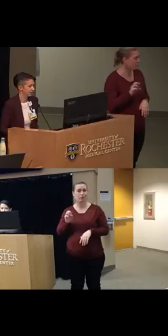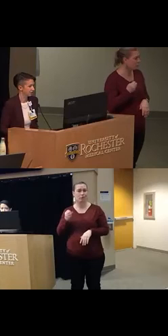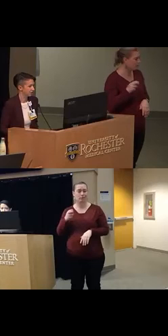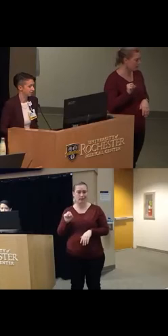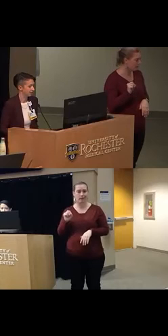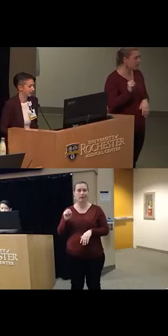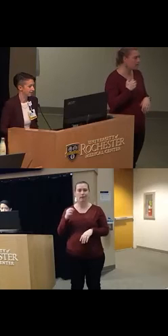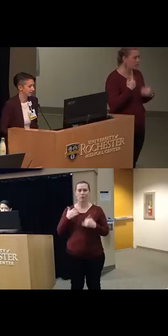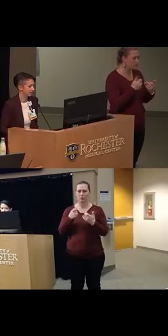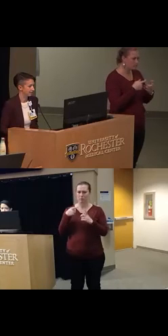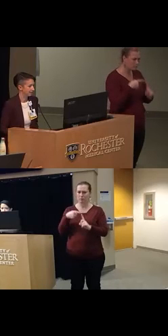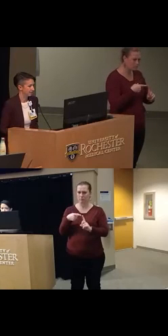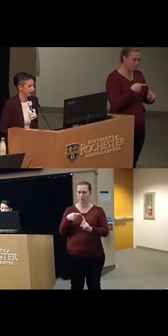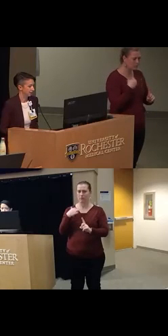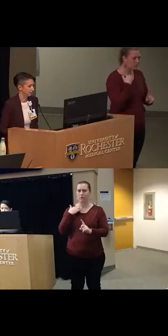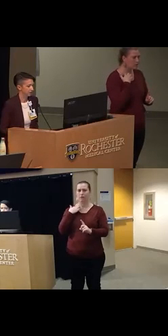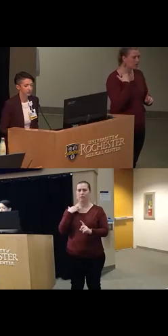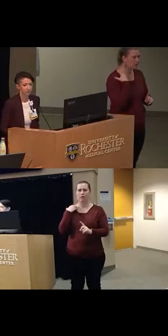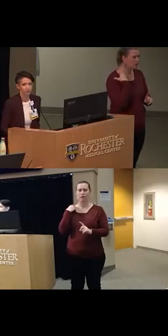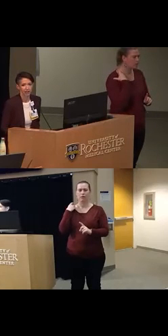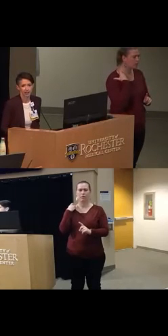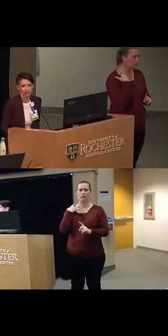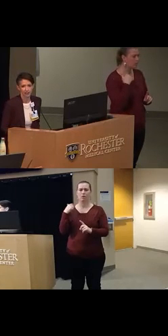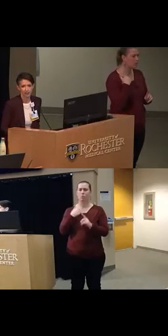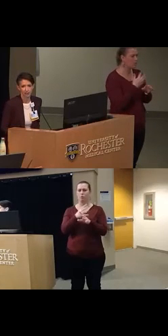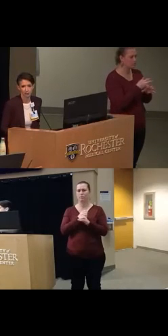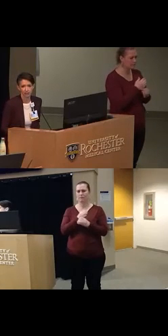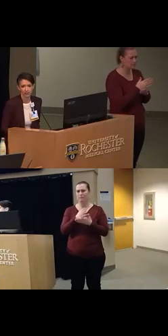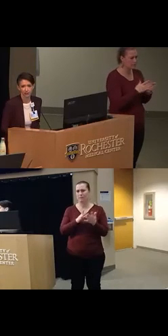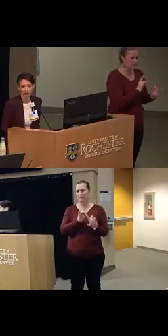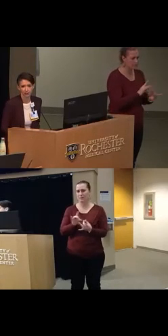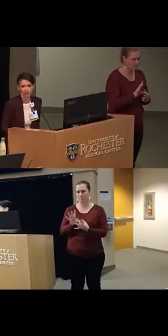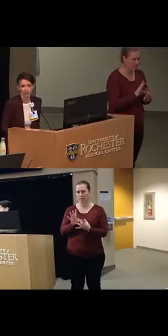I just wanted to point out um we received some feedback that I think explains our the nature of